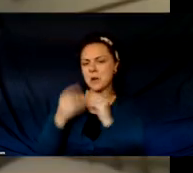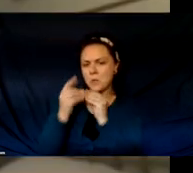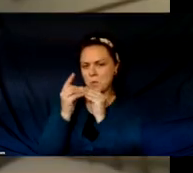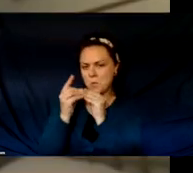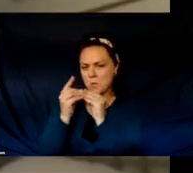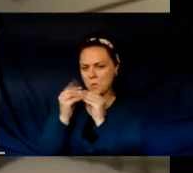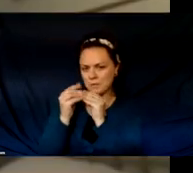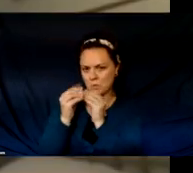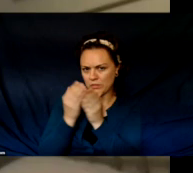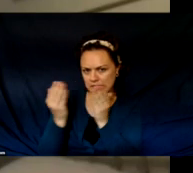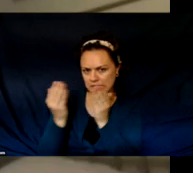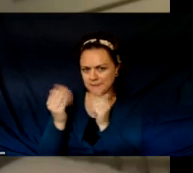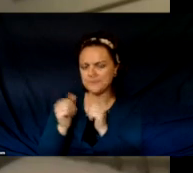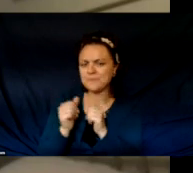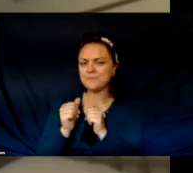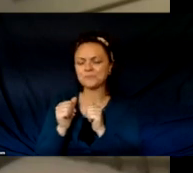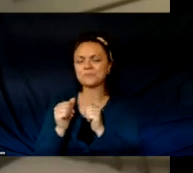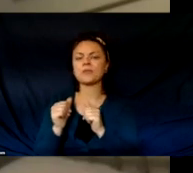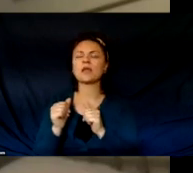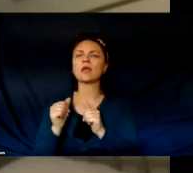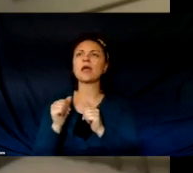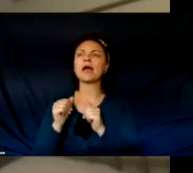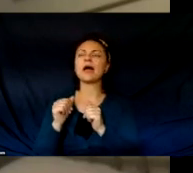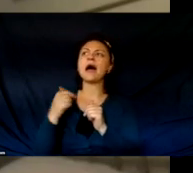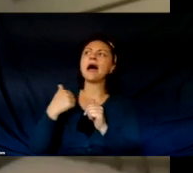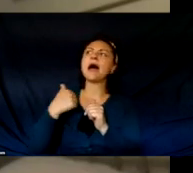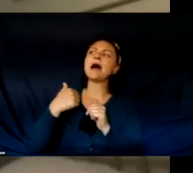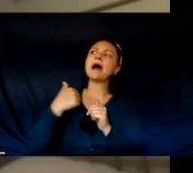Also, keep in mind